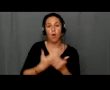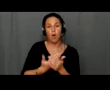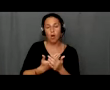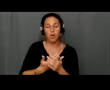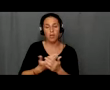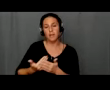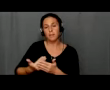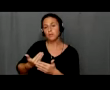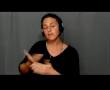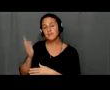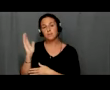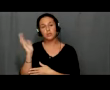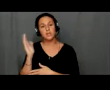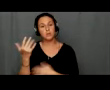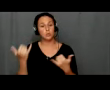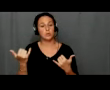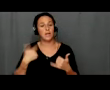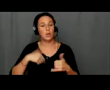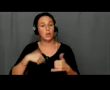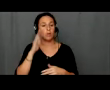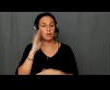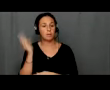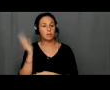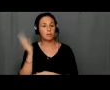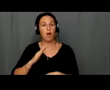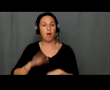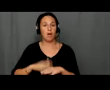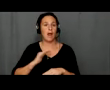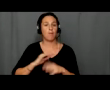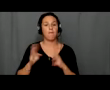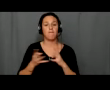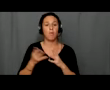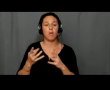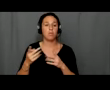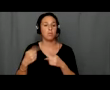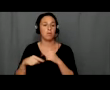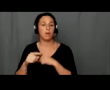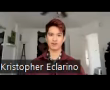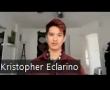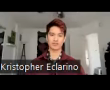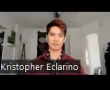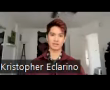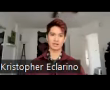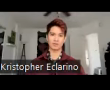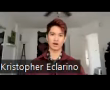today we will present on our forthcoming report, Exhausted! Workers confront extreme heat and